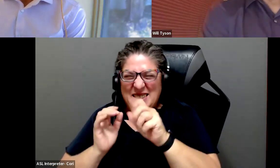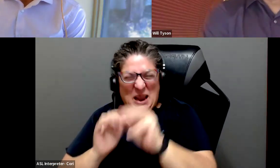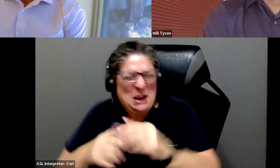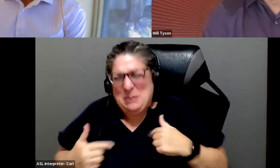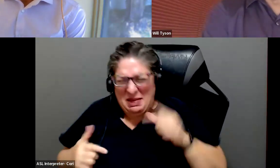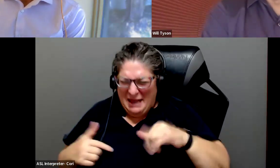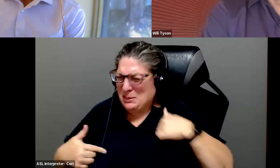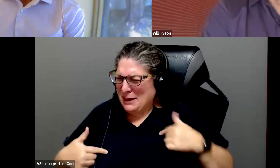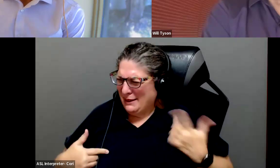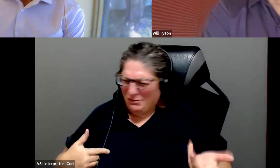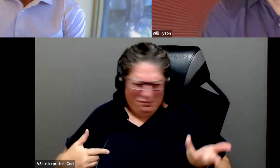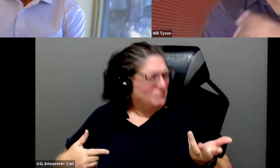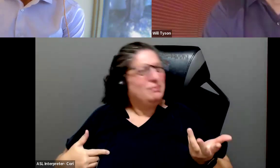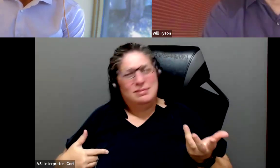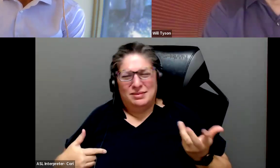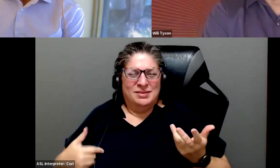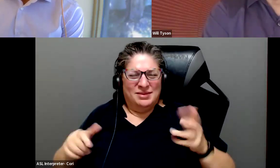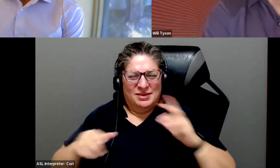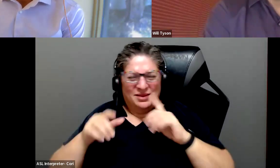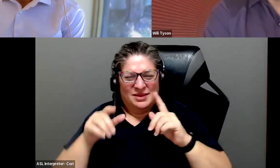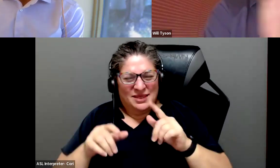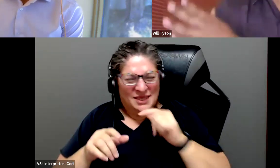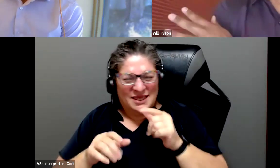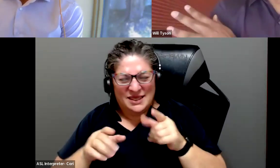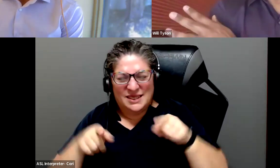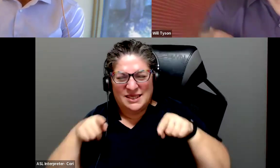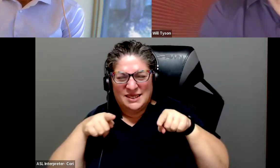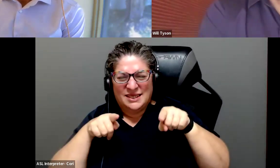This is like doing like longitudinal work many years down the